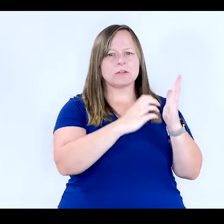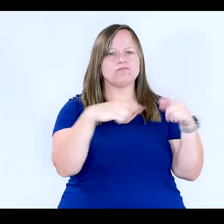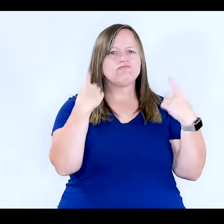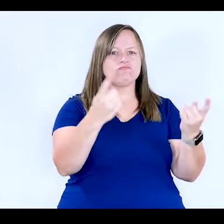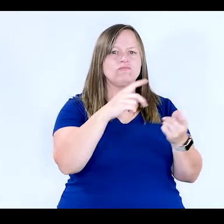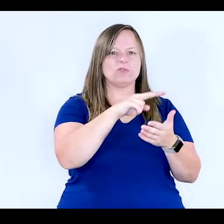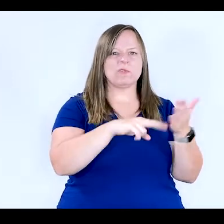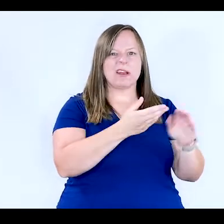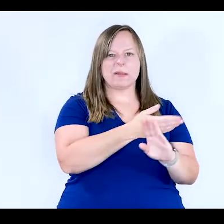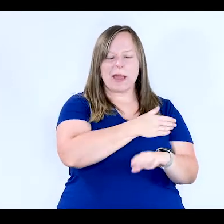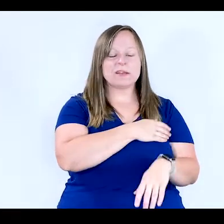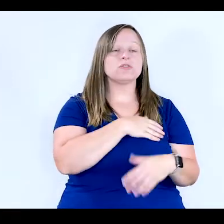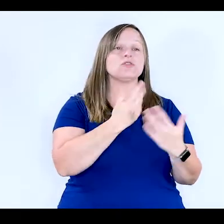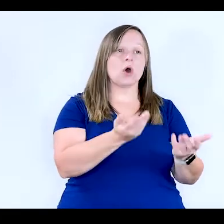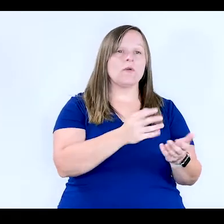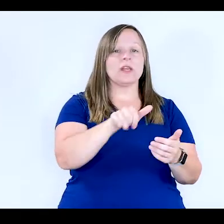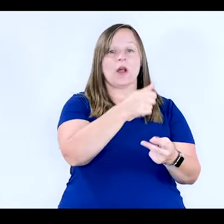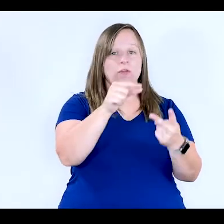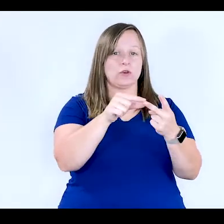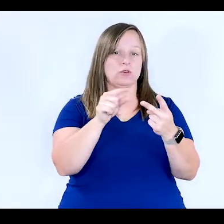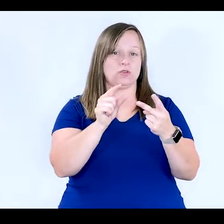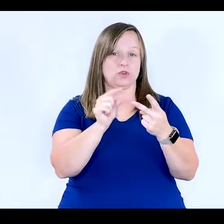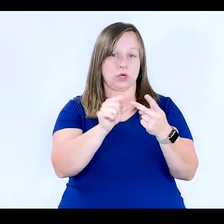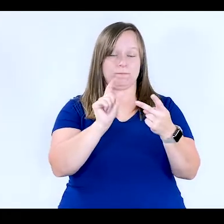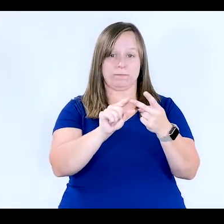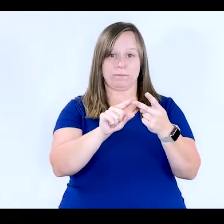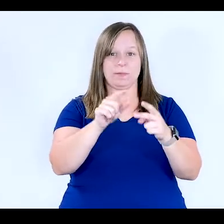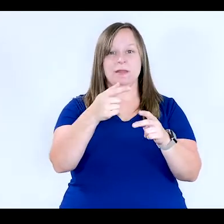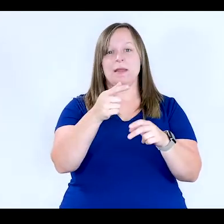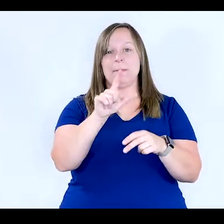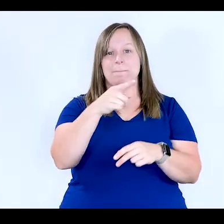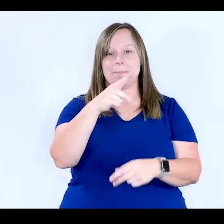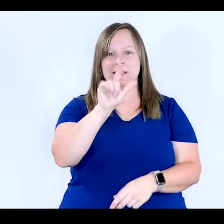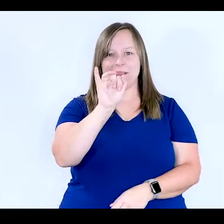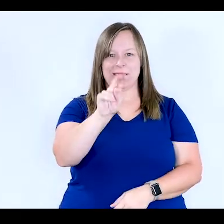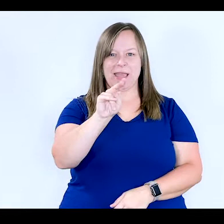you've read in the past. So the other term is clean language, which is --I'm